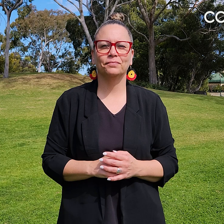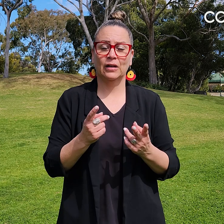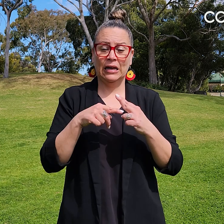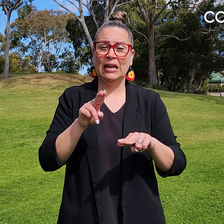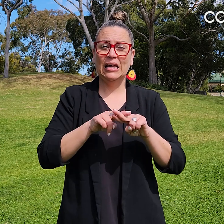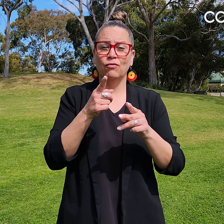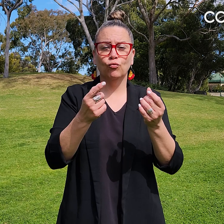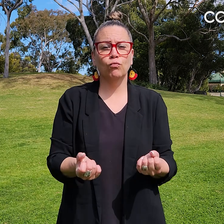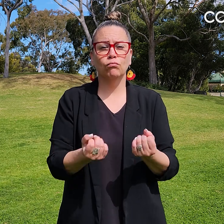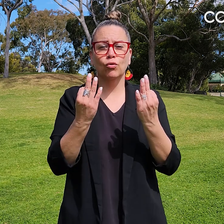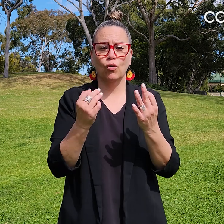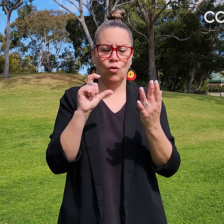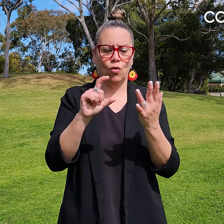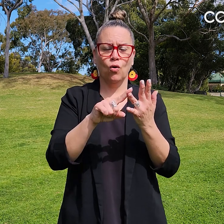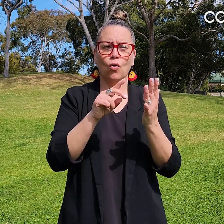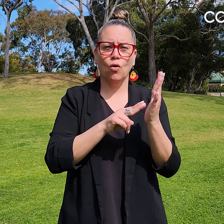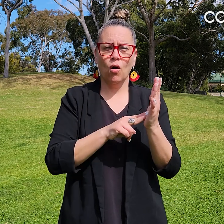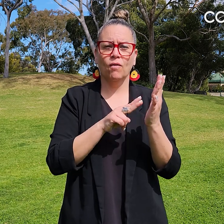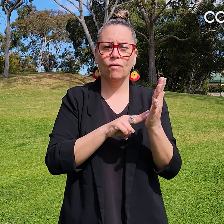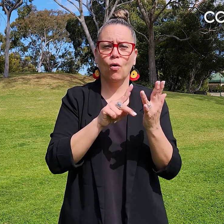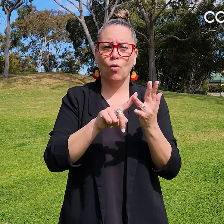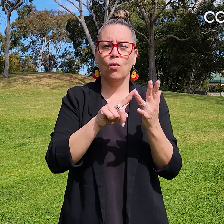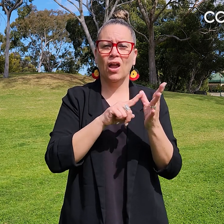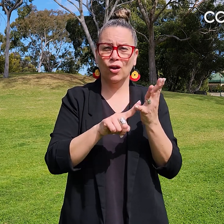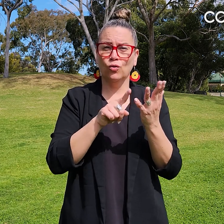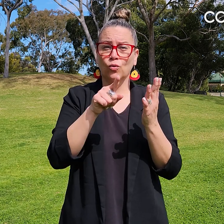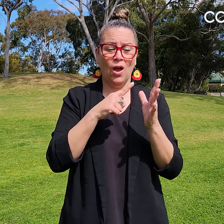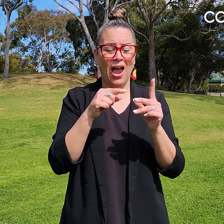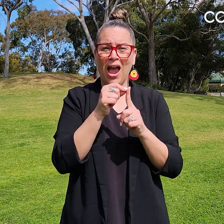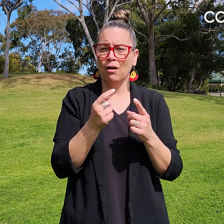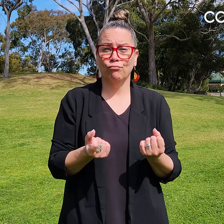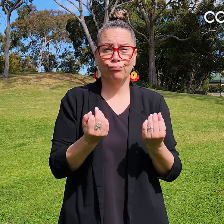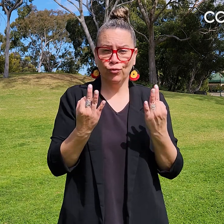If you don’t have the Convo AU app yet,